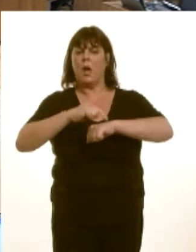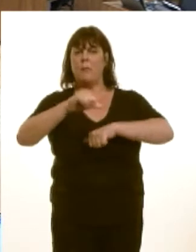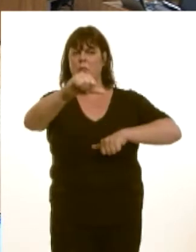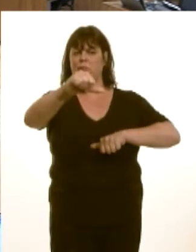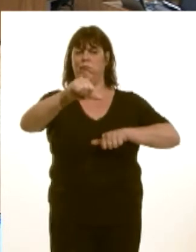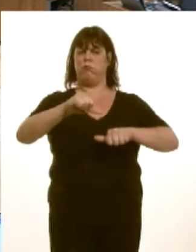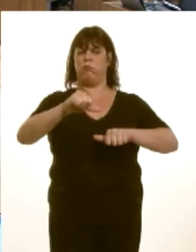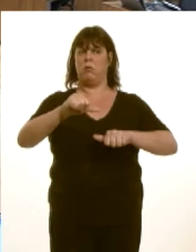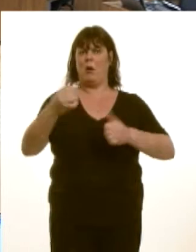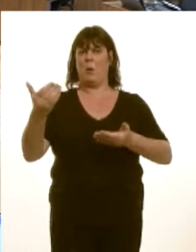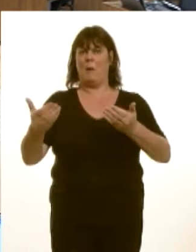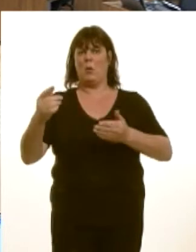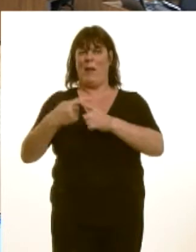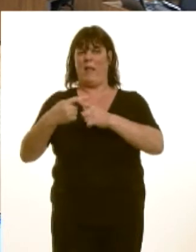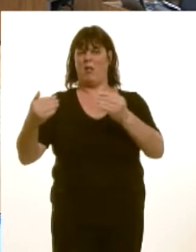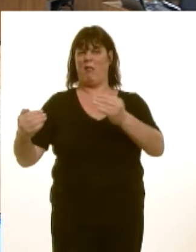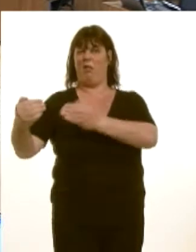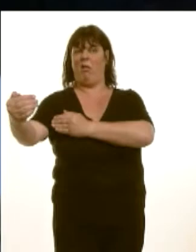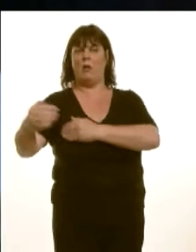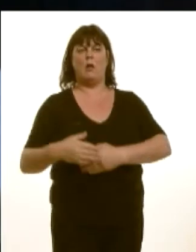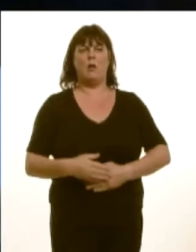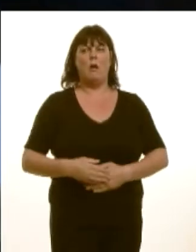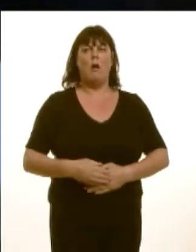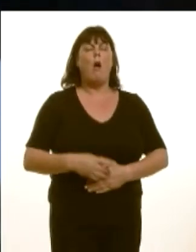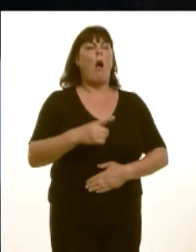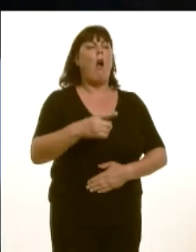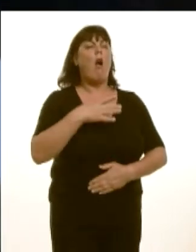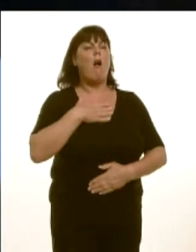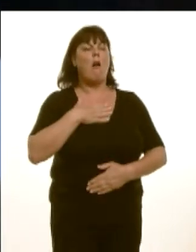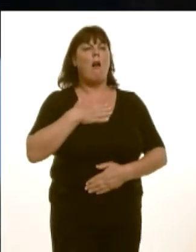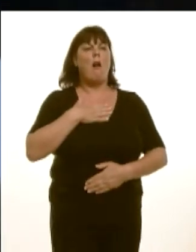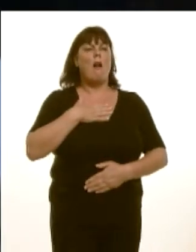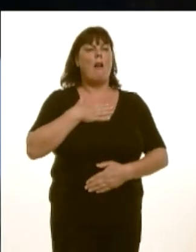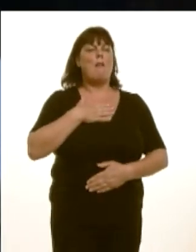Nick Ramsay: I am glad that it is not just me who stumbles over my words, Presiding Officer.